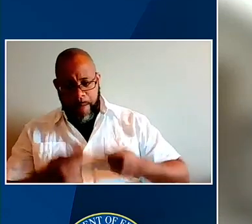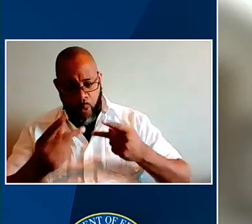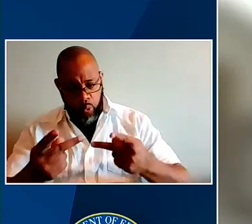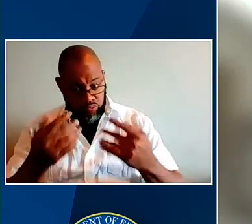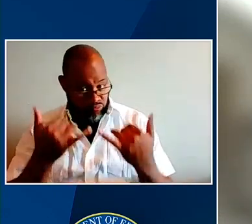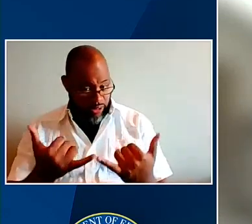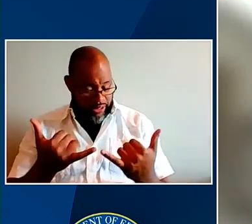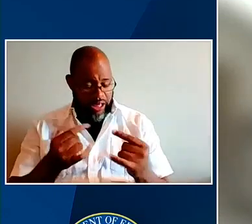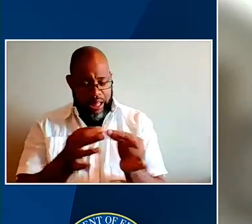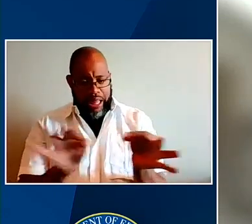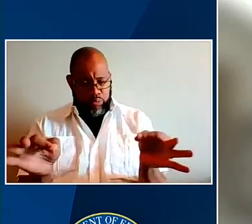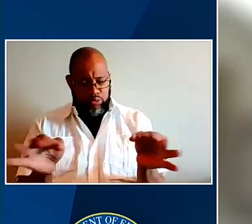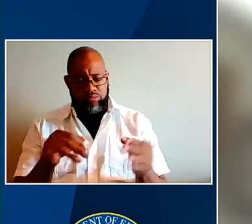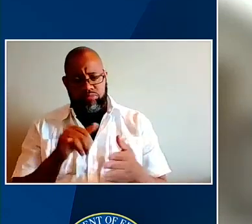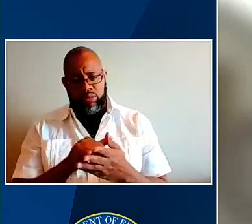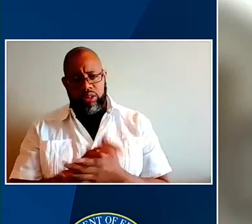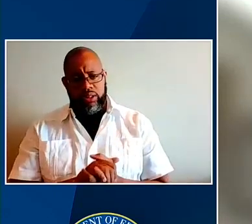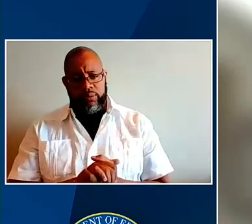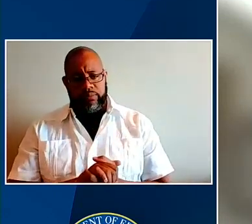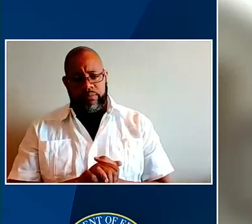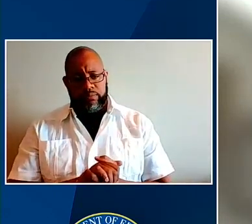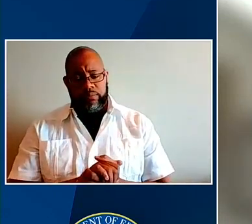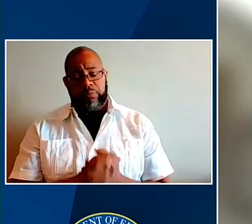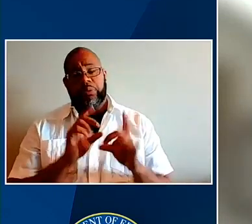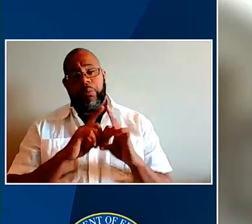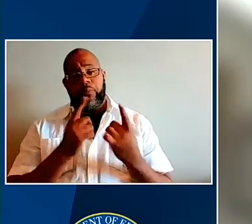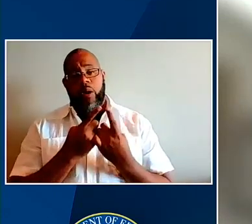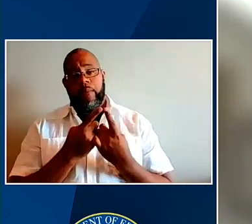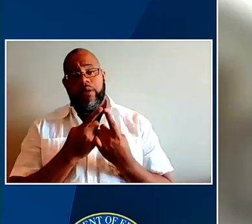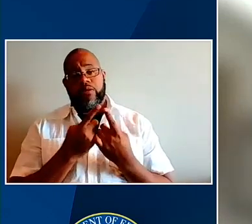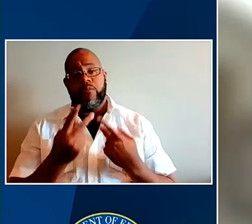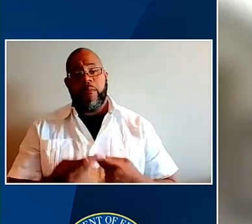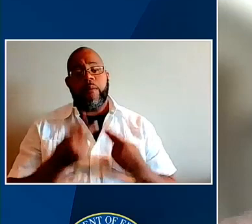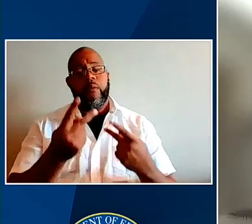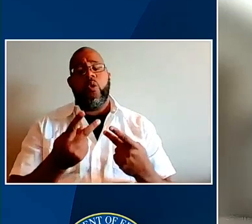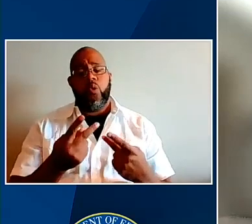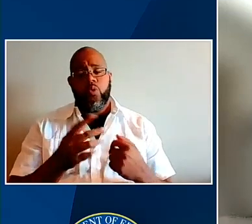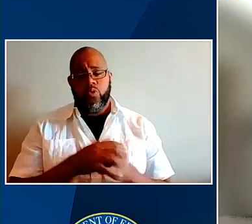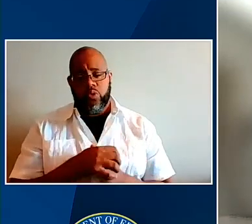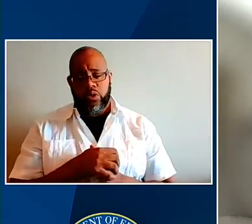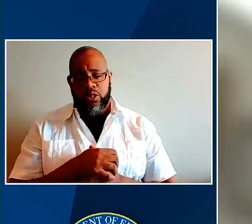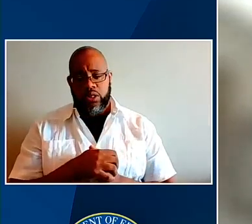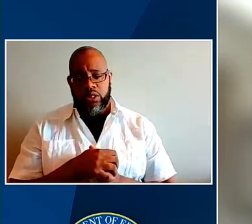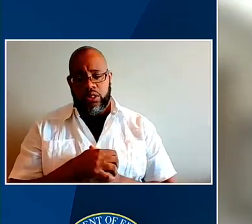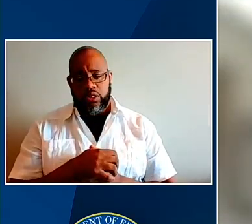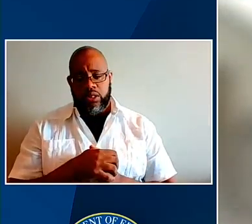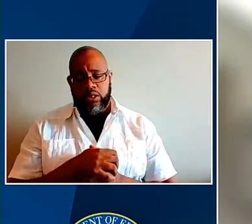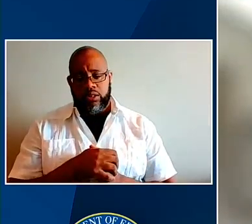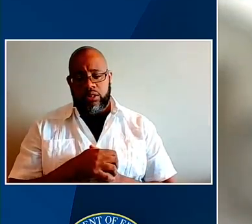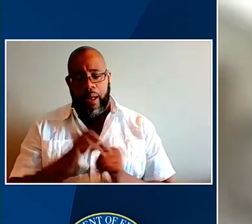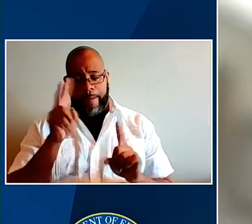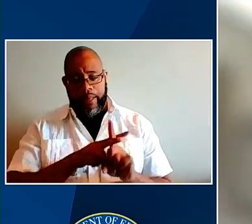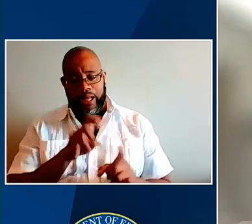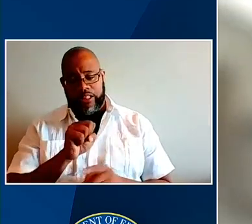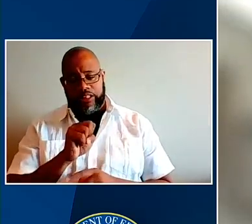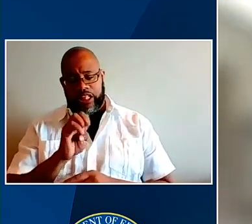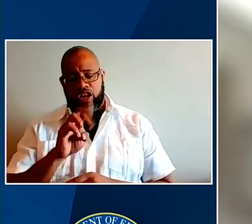language that the Department has proposed applying requiring SARA to allow states to